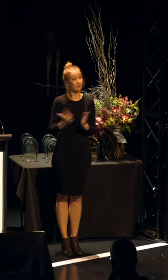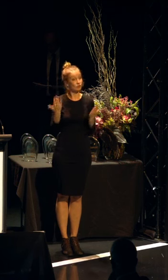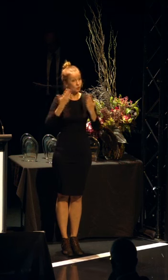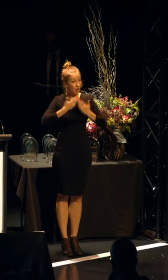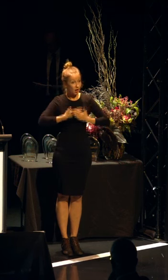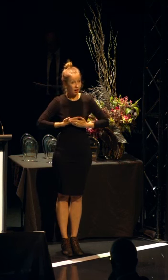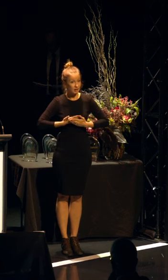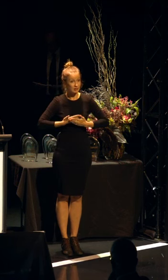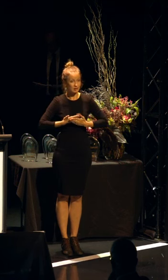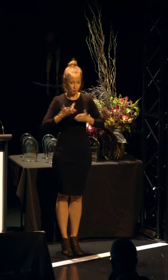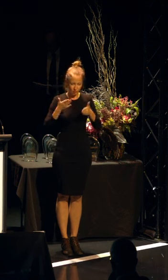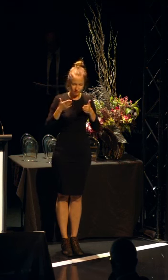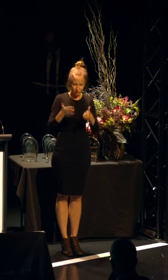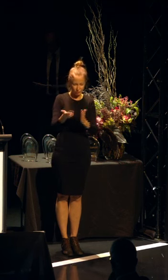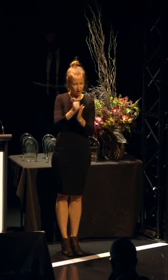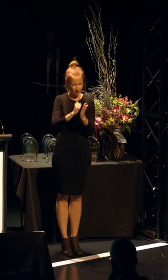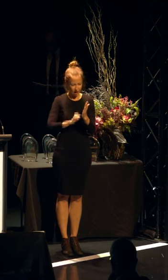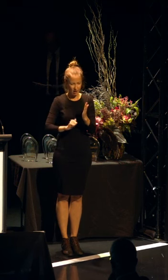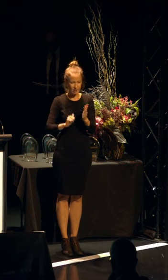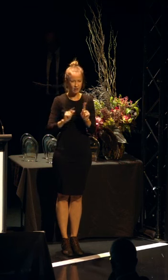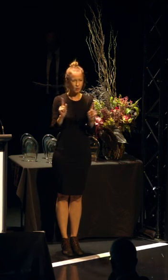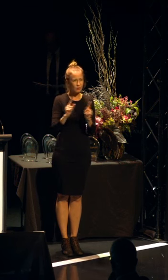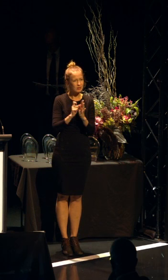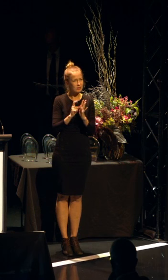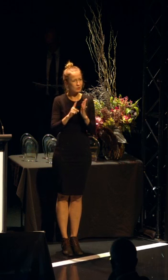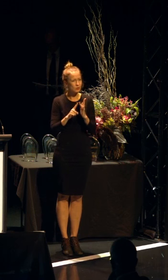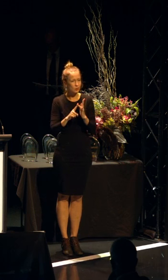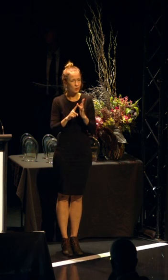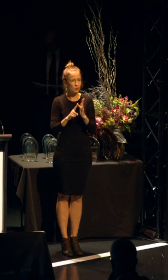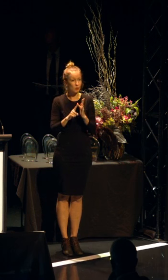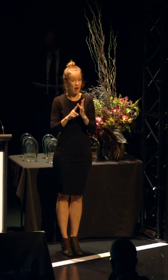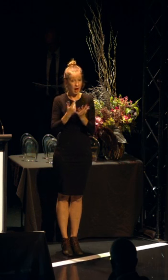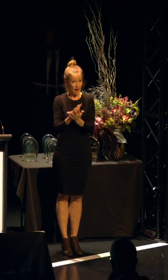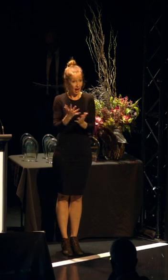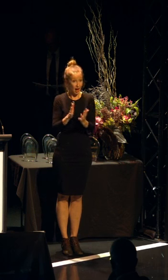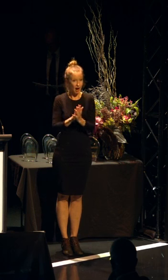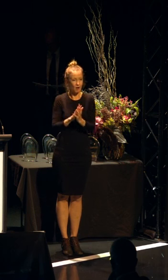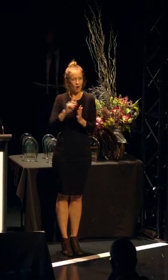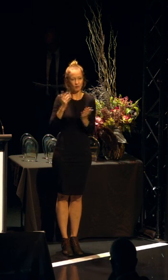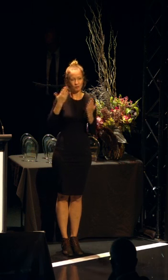through celebrating artists whose creativity connects us...